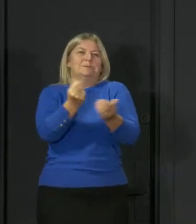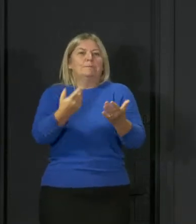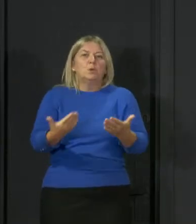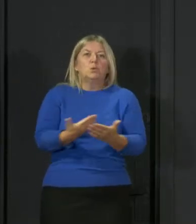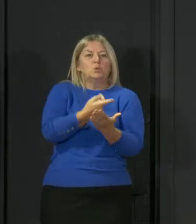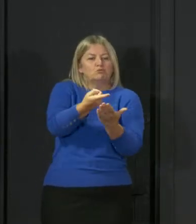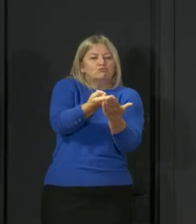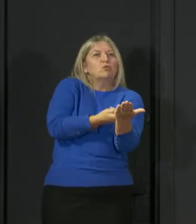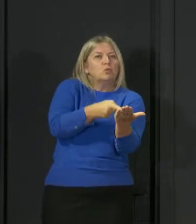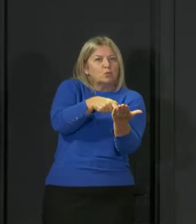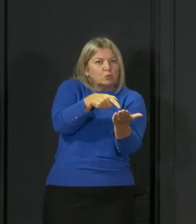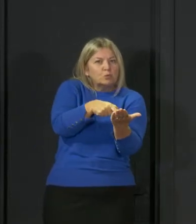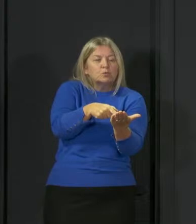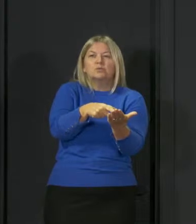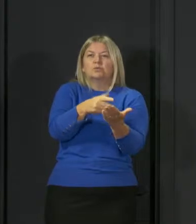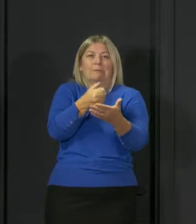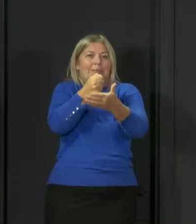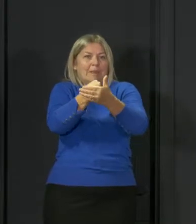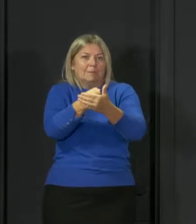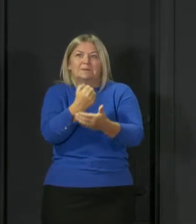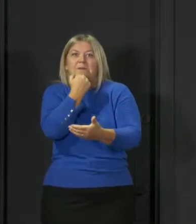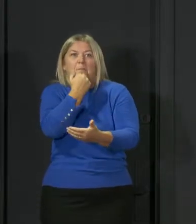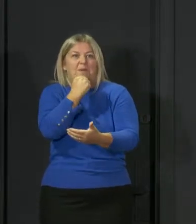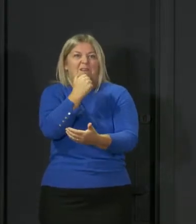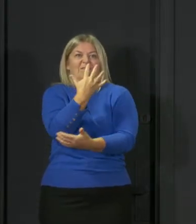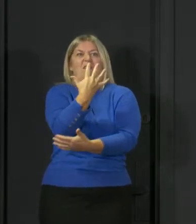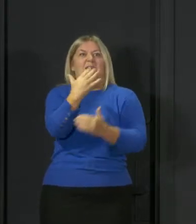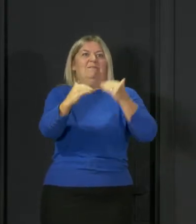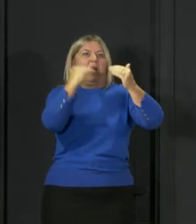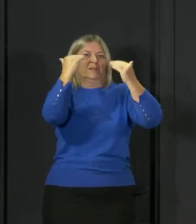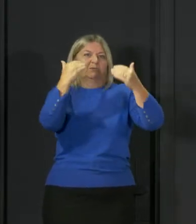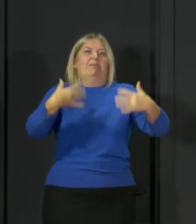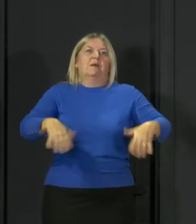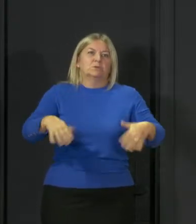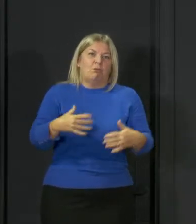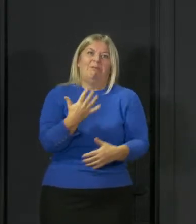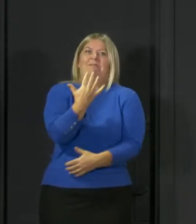limited attendance at these groups to just five adults, and it was felt that had